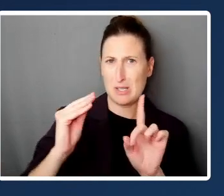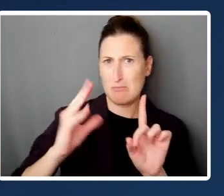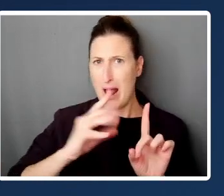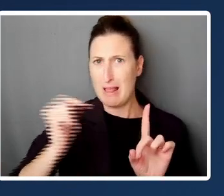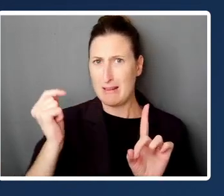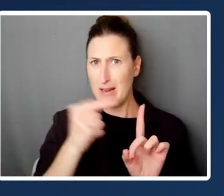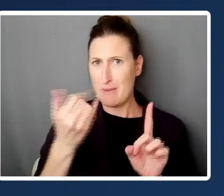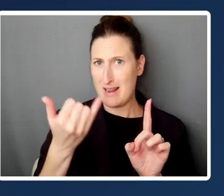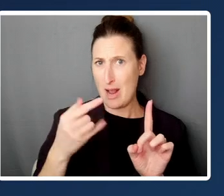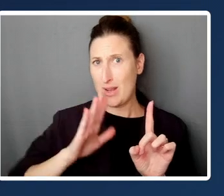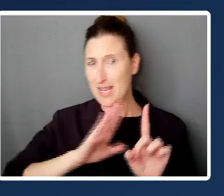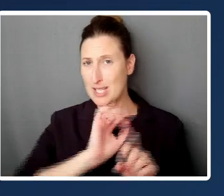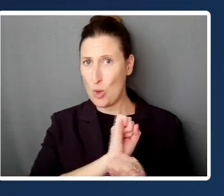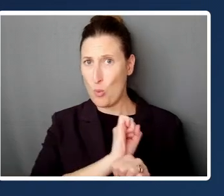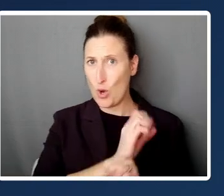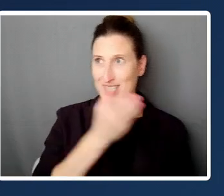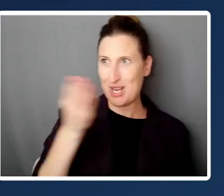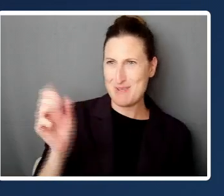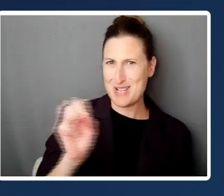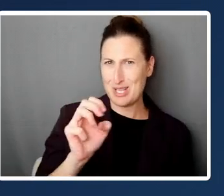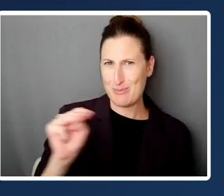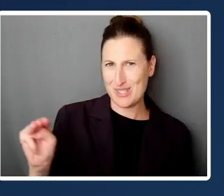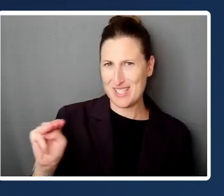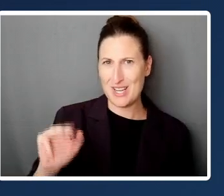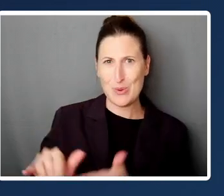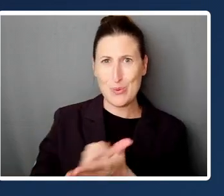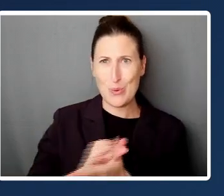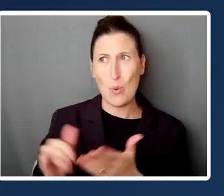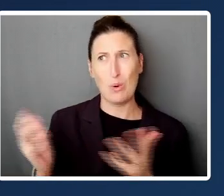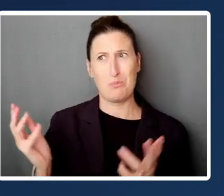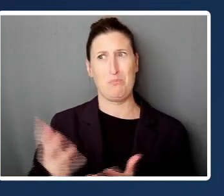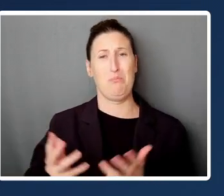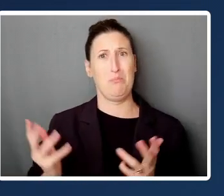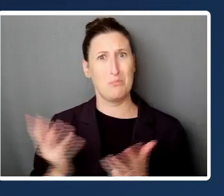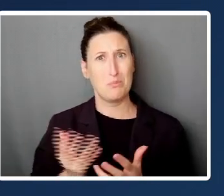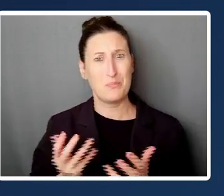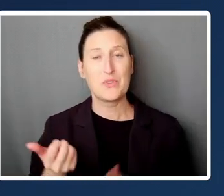the Smithsonian Museum in New York City. So, like, I think, any, you know, artwork is just amazing.